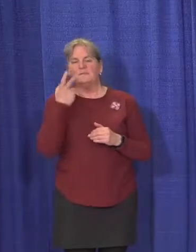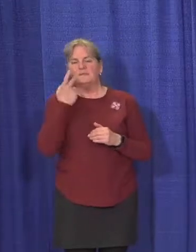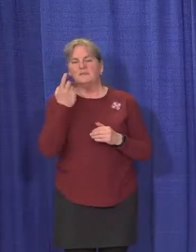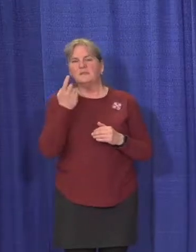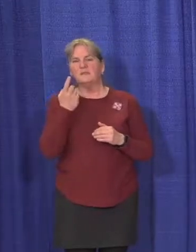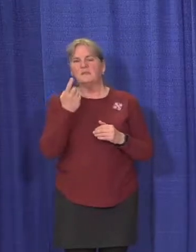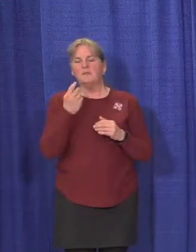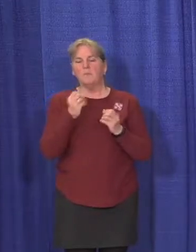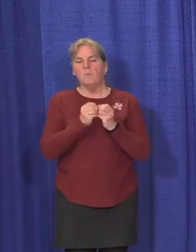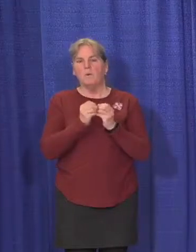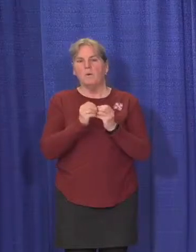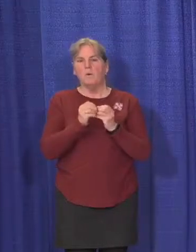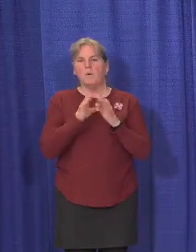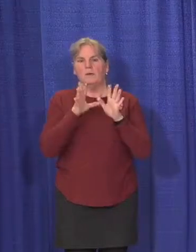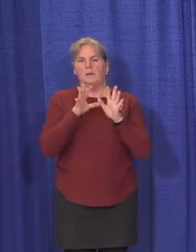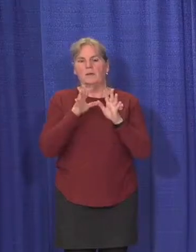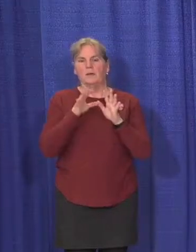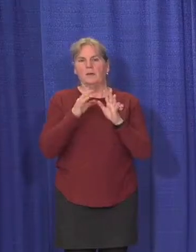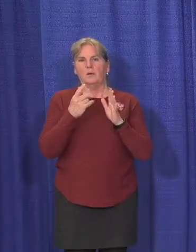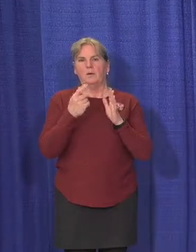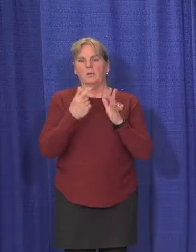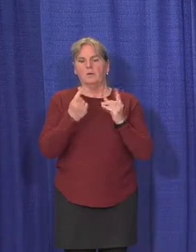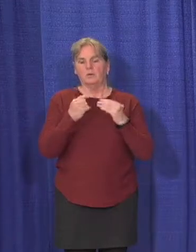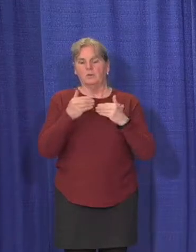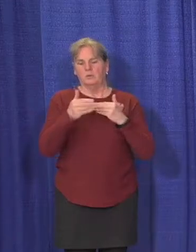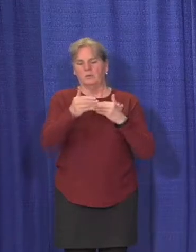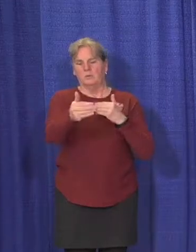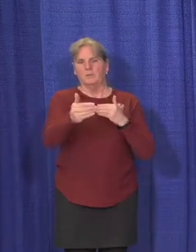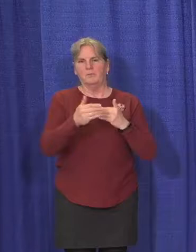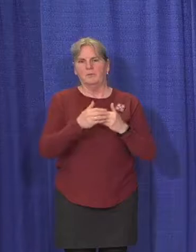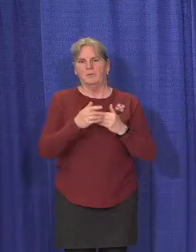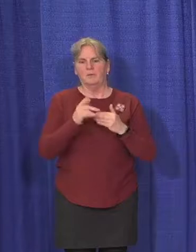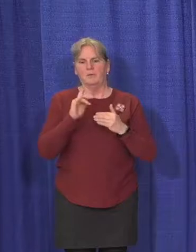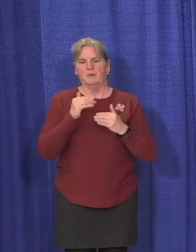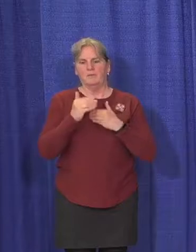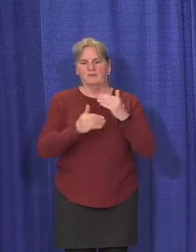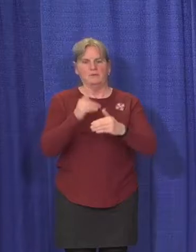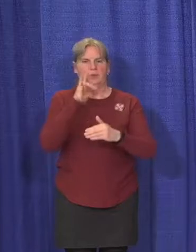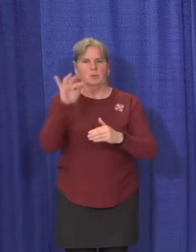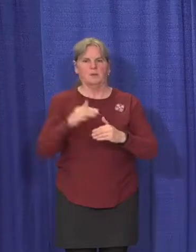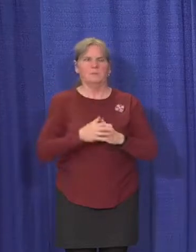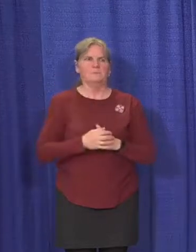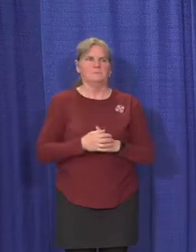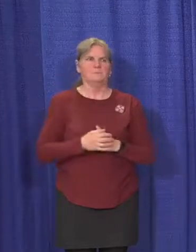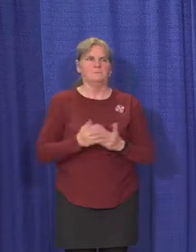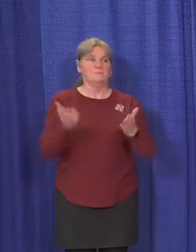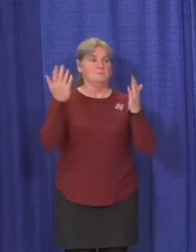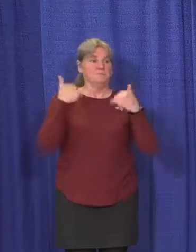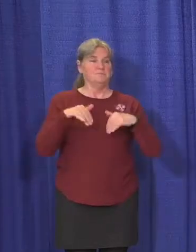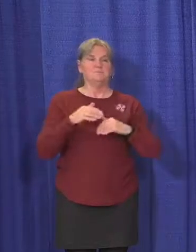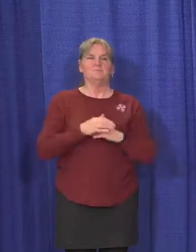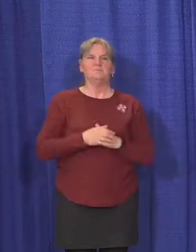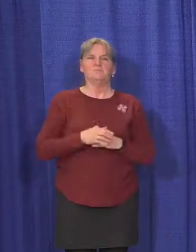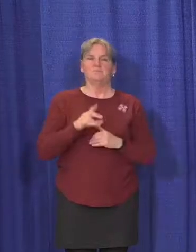ahead of the people doing the immunizing and operations.